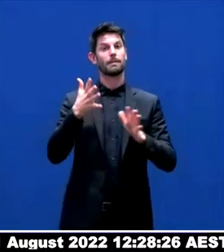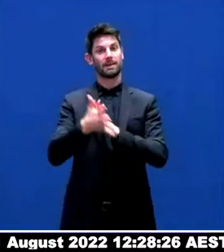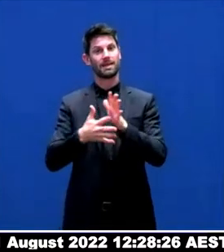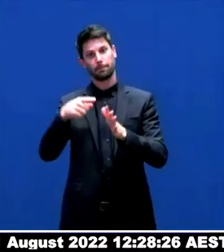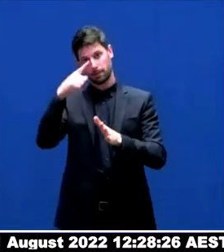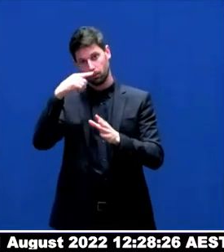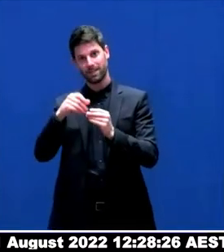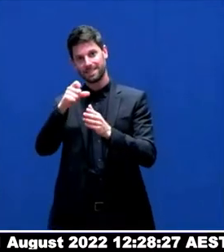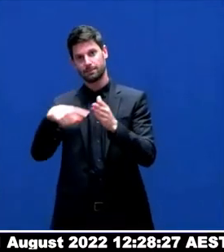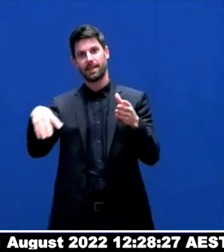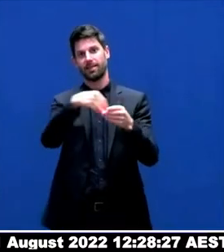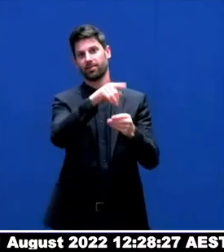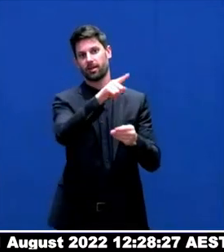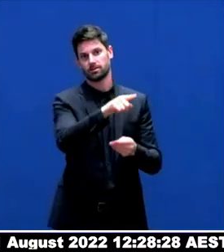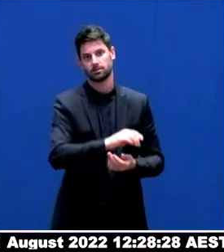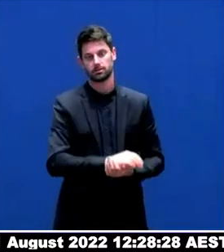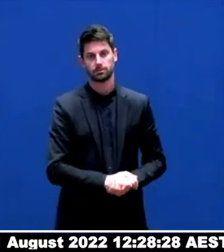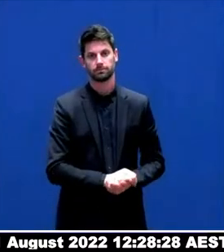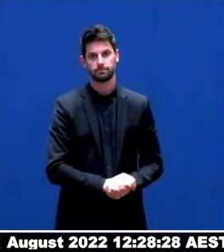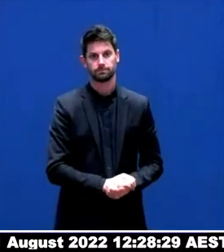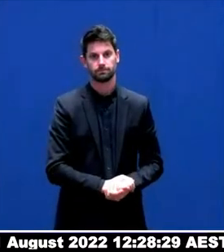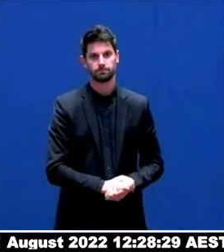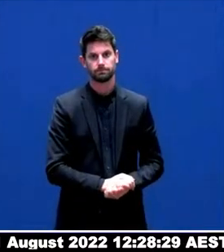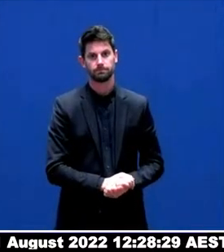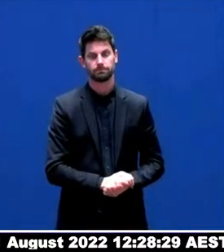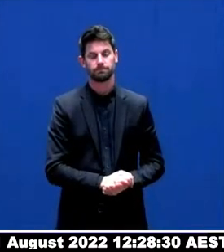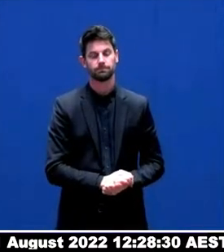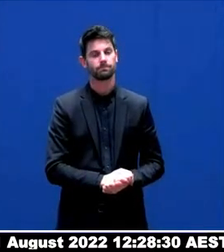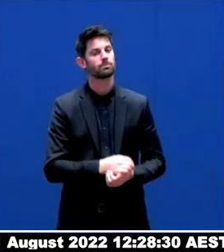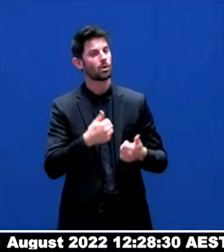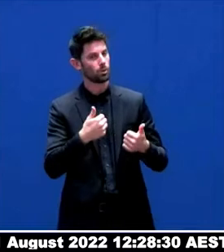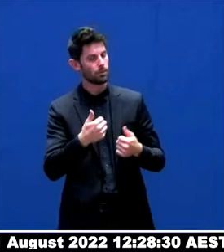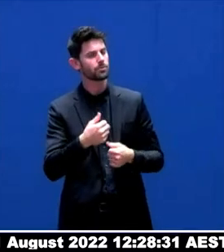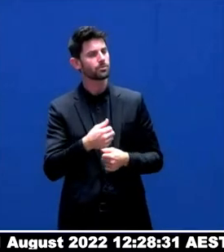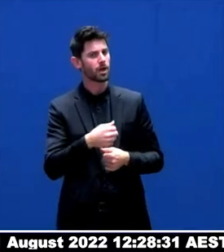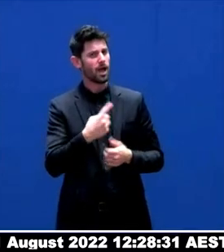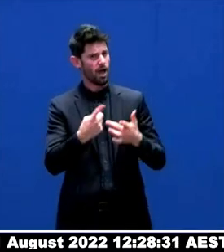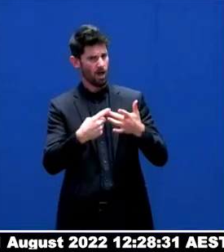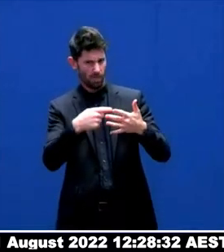And, again, if we went through this, one of the focus areas is focus area